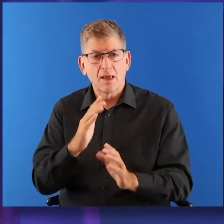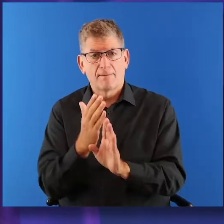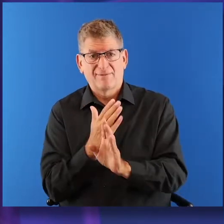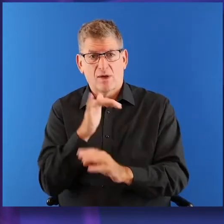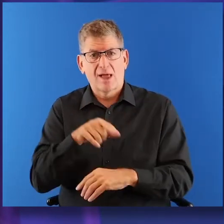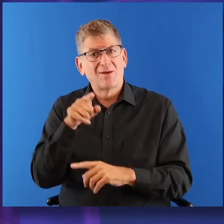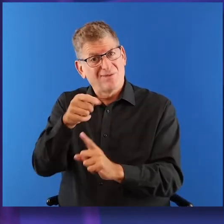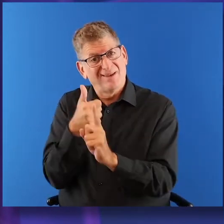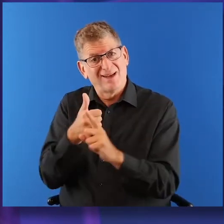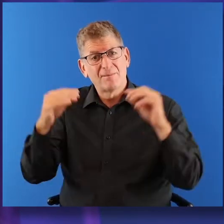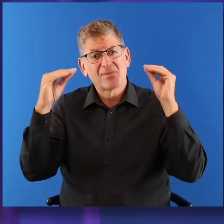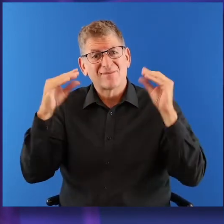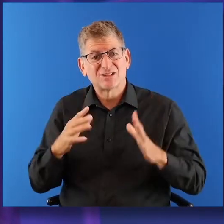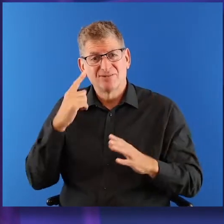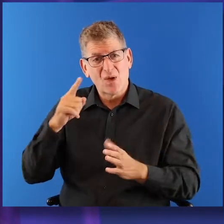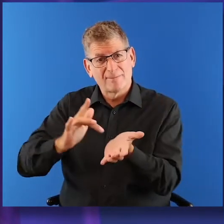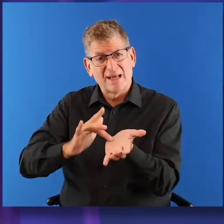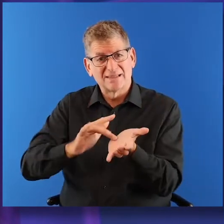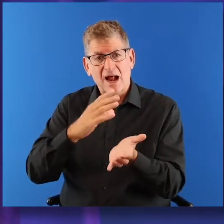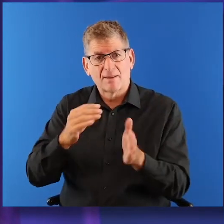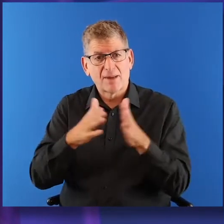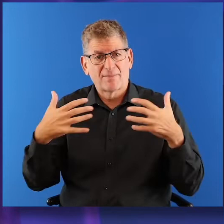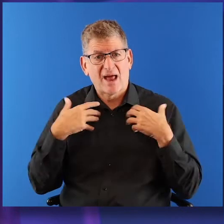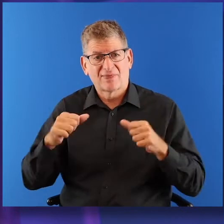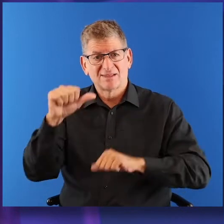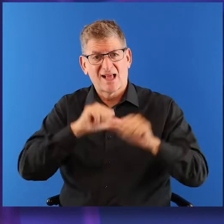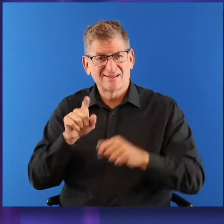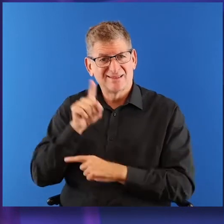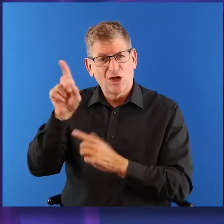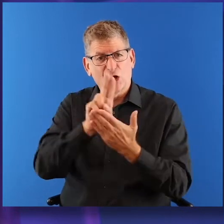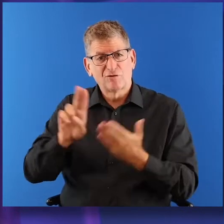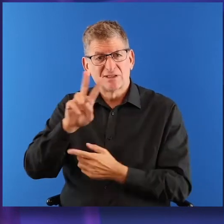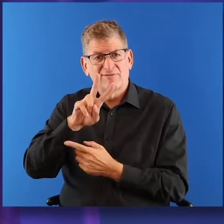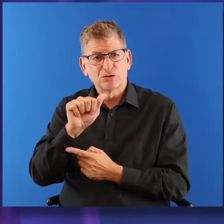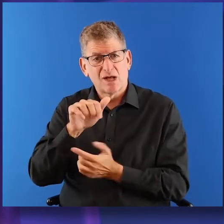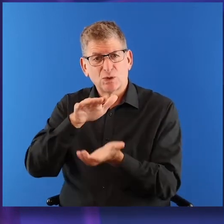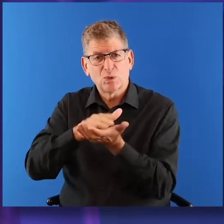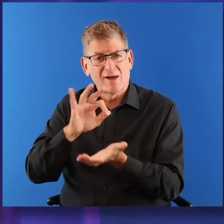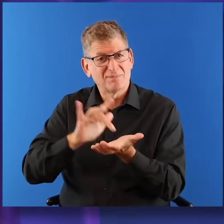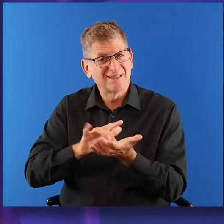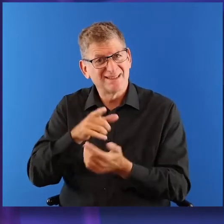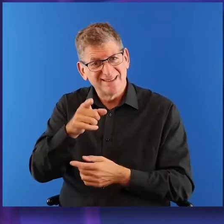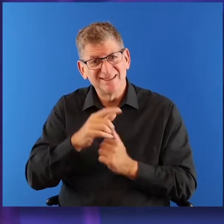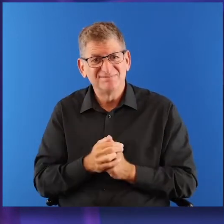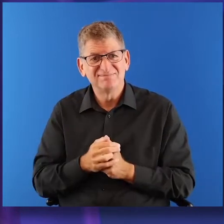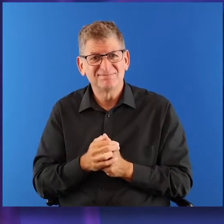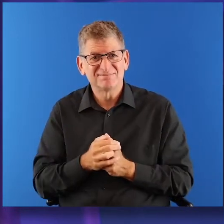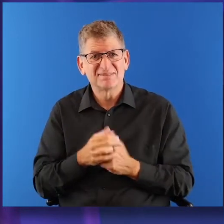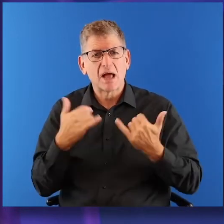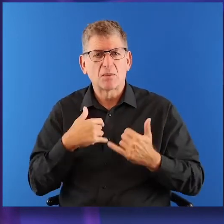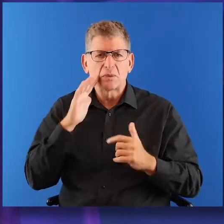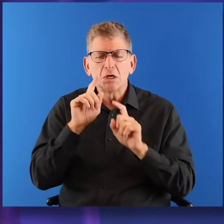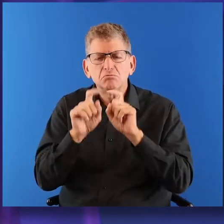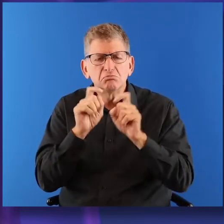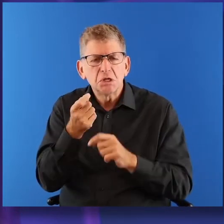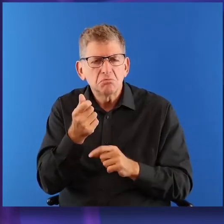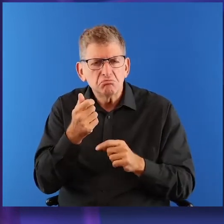and Public Health Sciences at University of Virginia School of Medicine, so I'm going to be asking you a bit about that, and you served as the Director of